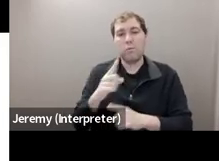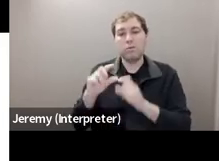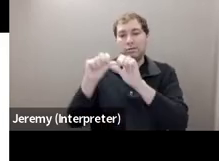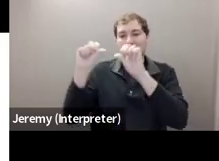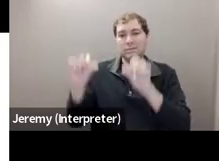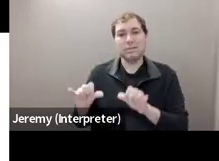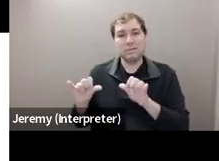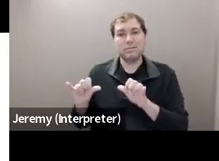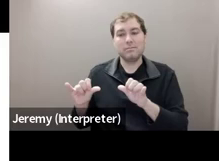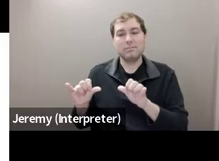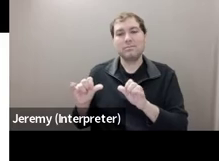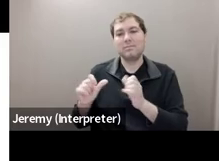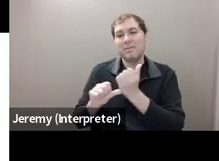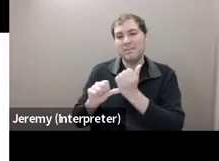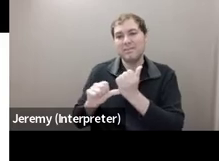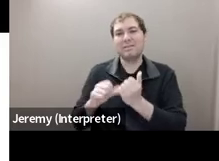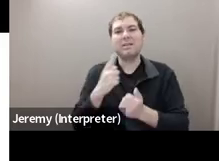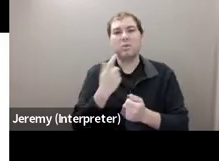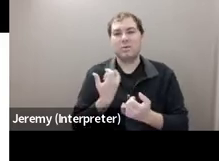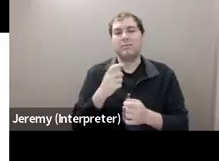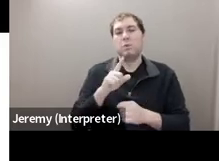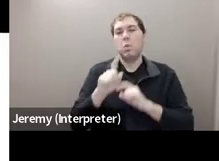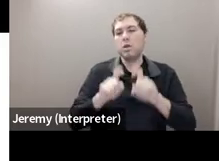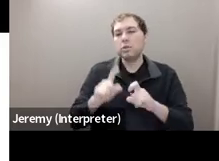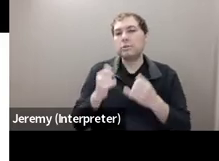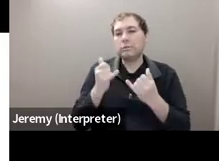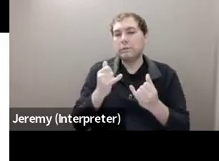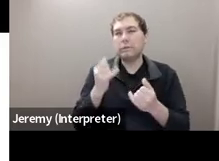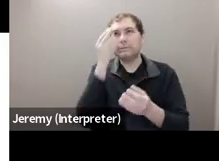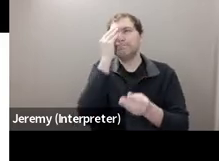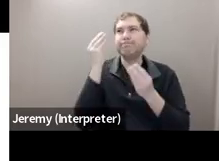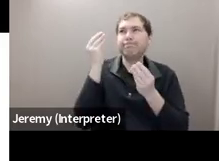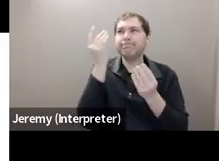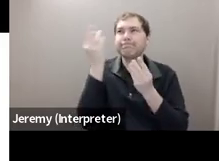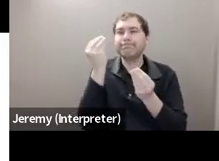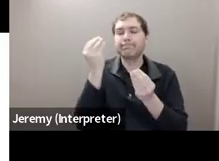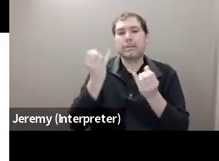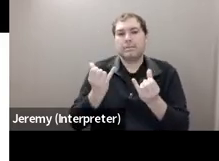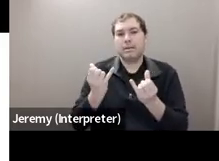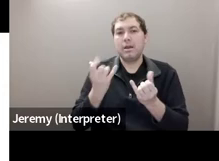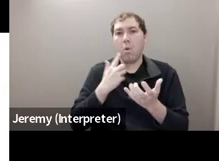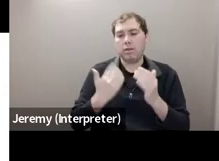Rebecca - APRIL: and just some questions to kind of get you started and thinking about what we might talk about today. Although I don't want to limit it to this